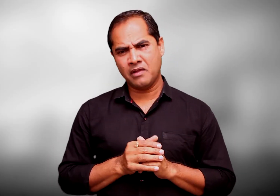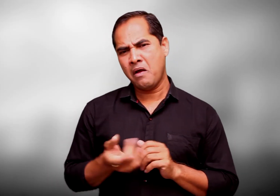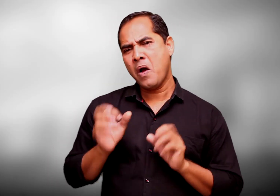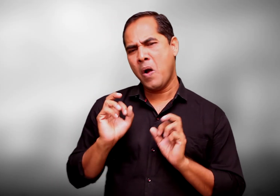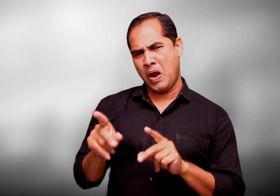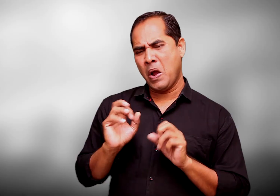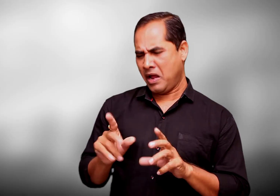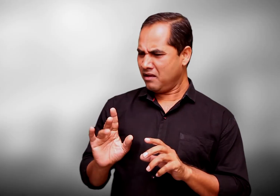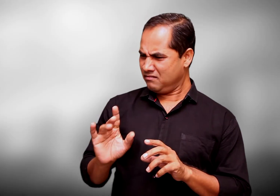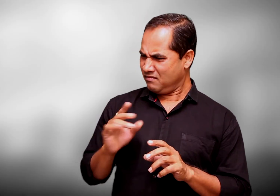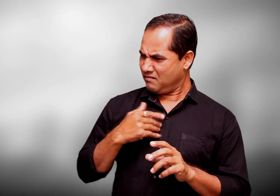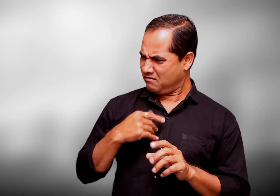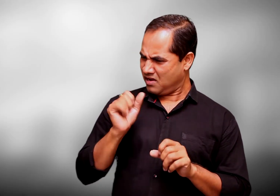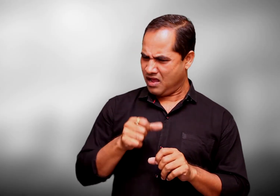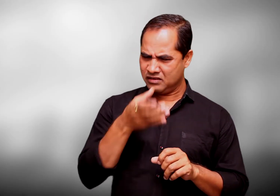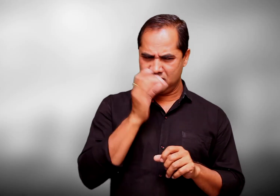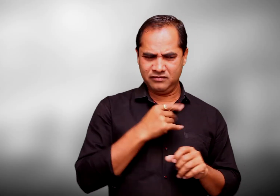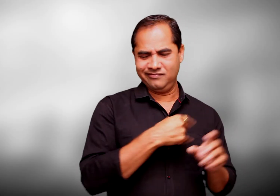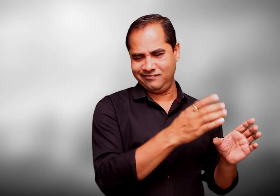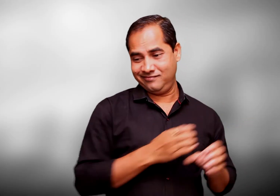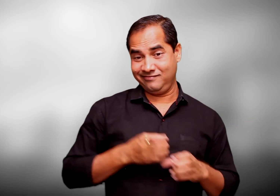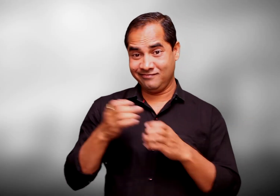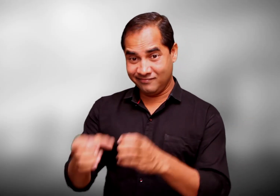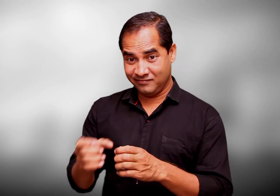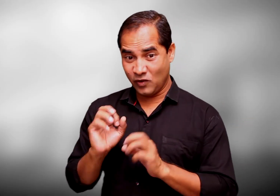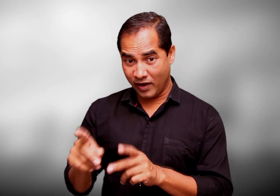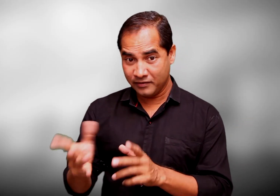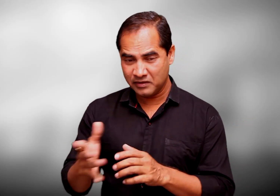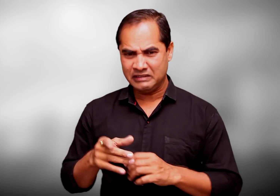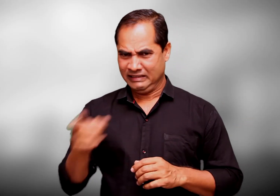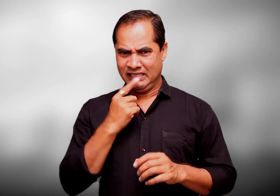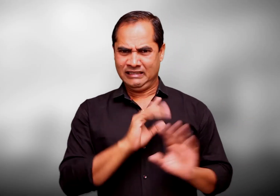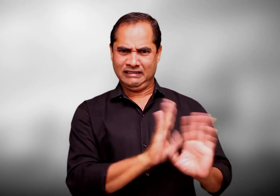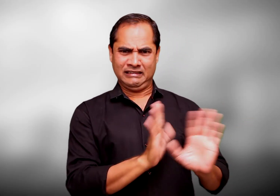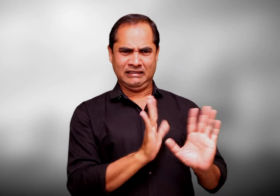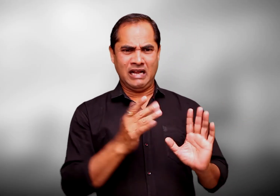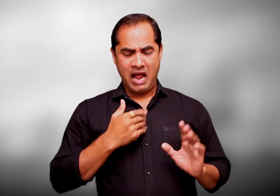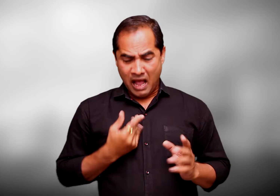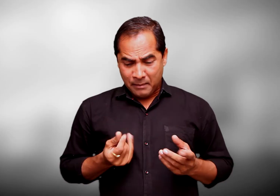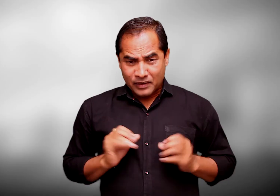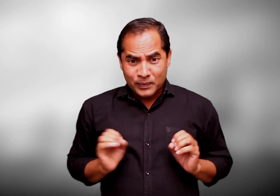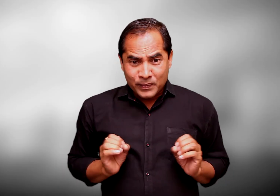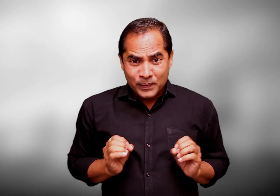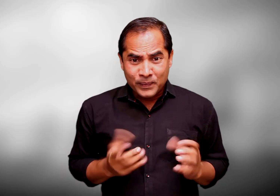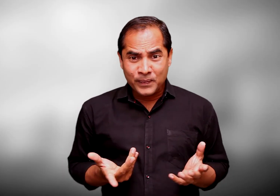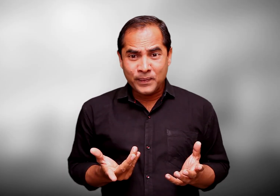'Well then, let me bring you a cold drink' 'No, no, no I don't have enough money, just